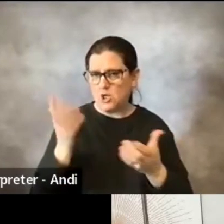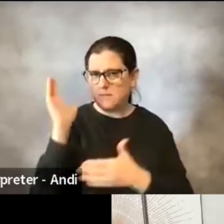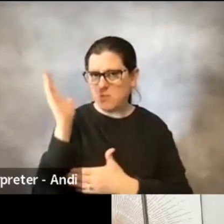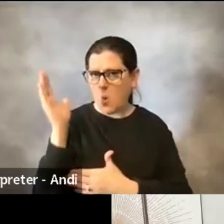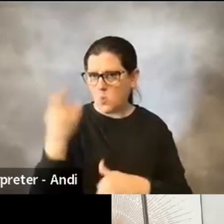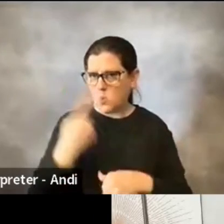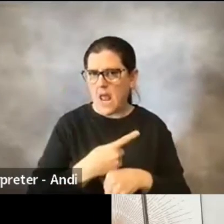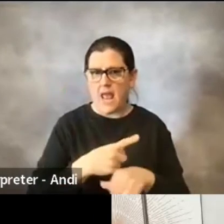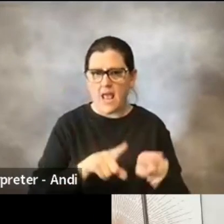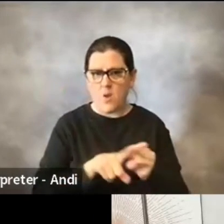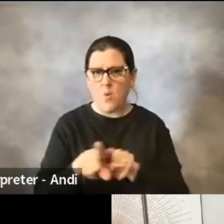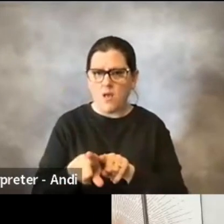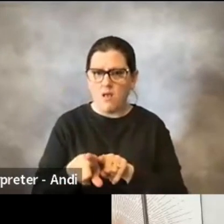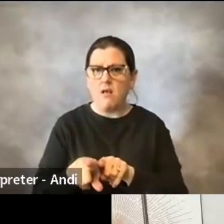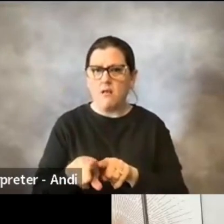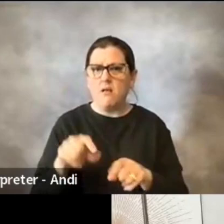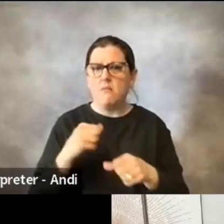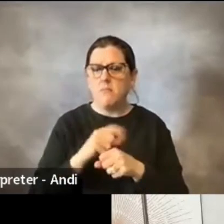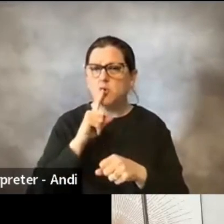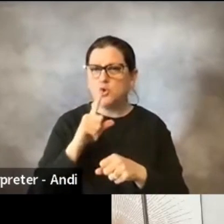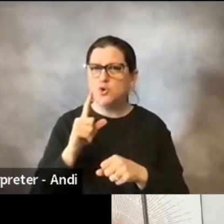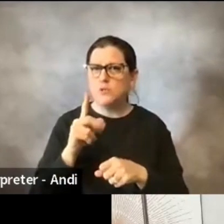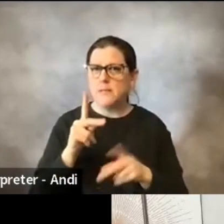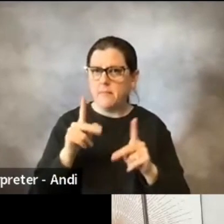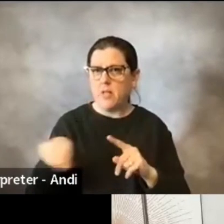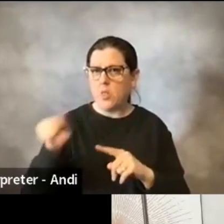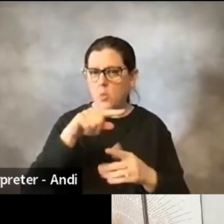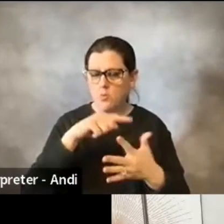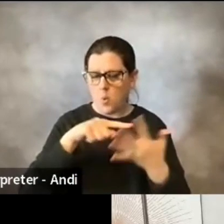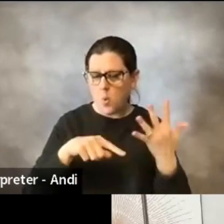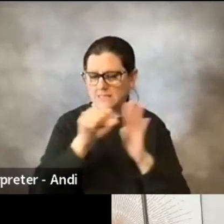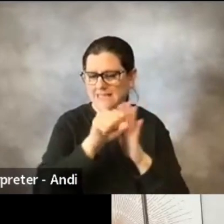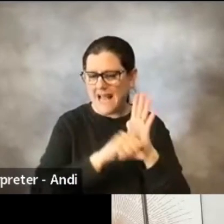can make sure that folks in those states are aware of the town halls whenever they are